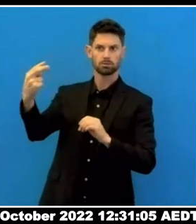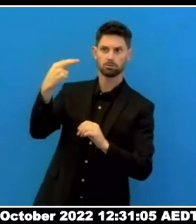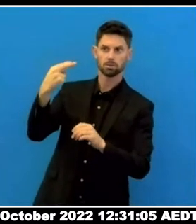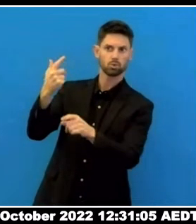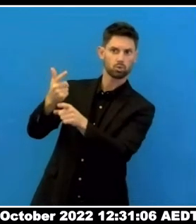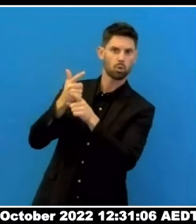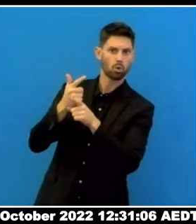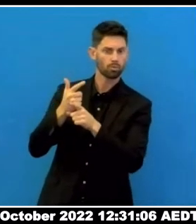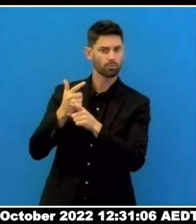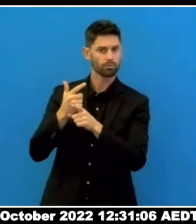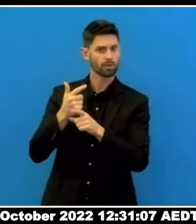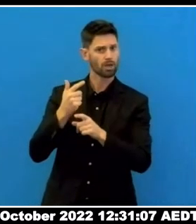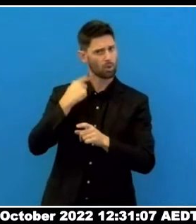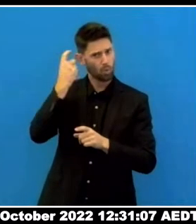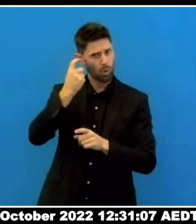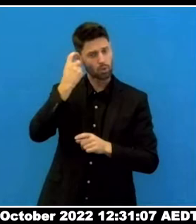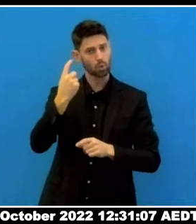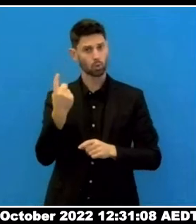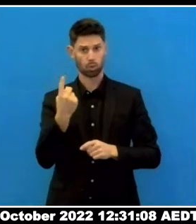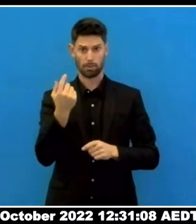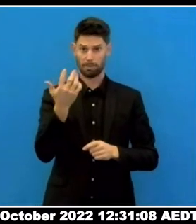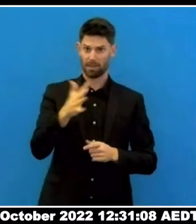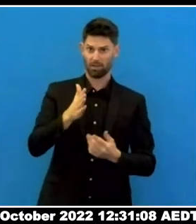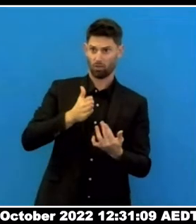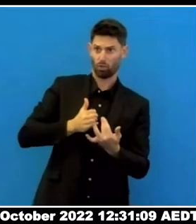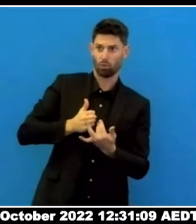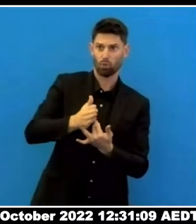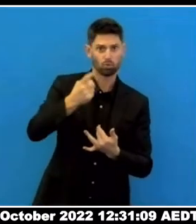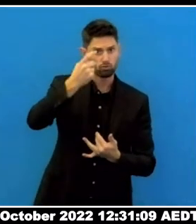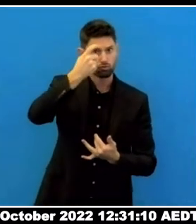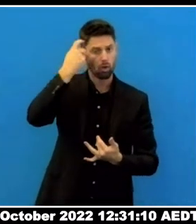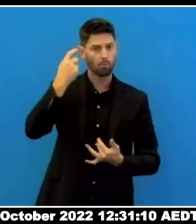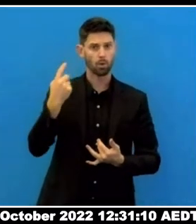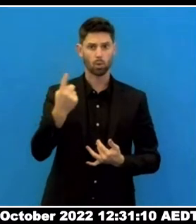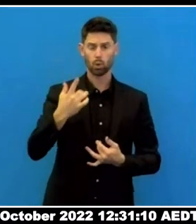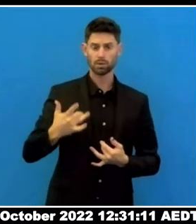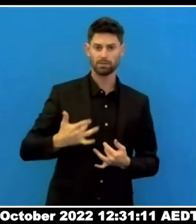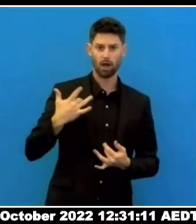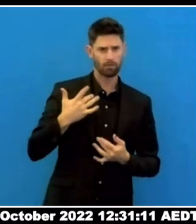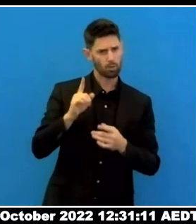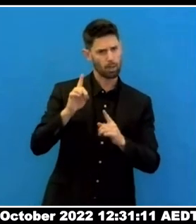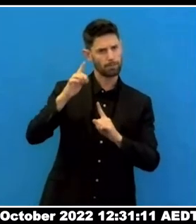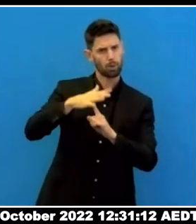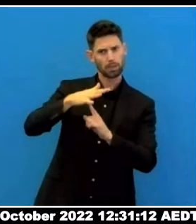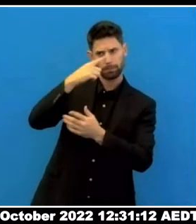What is important for trauma survivors in terms of how they are treated? So it's incredibly important for trauma survivors